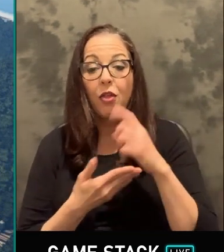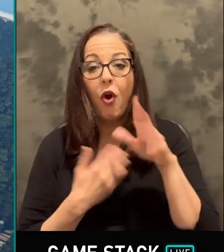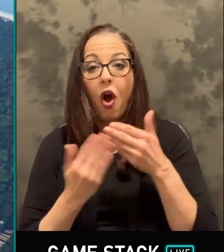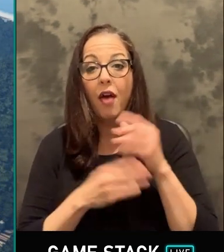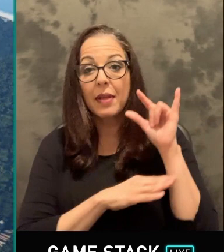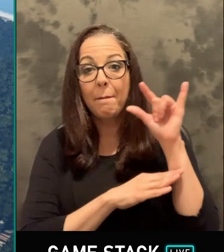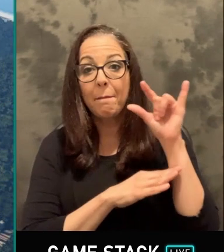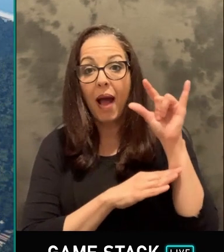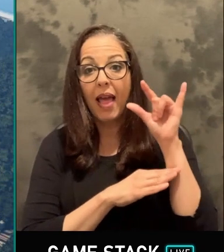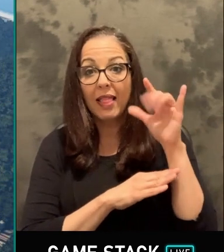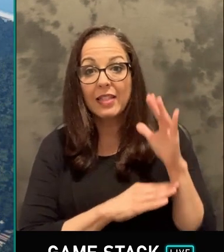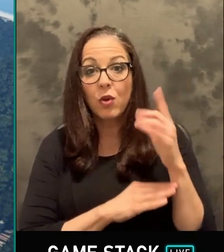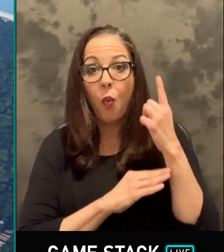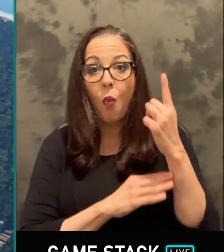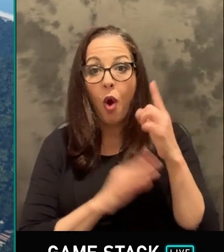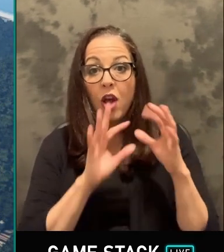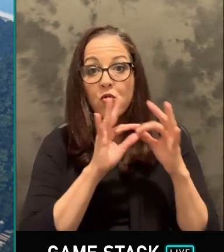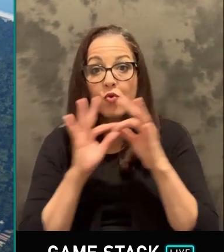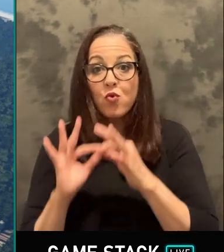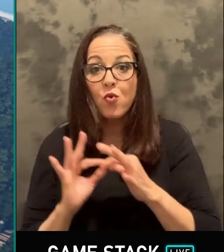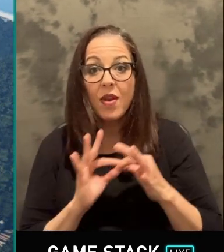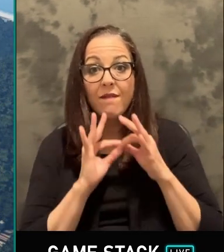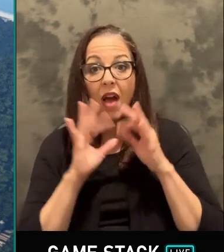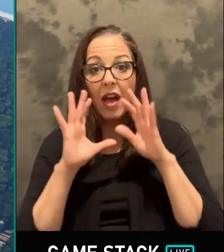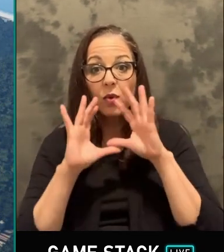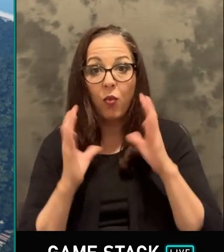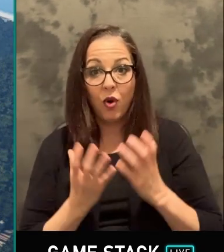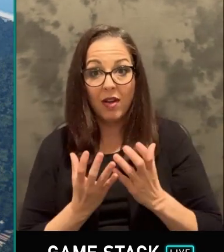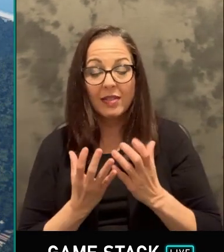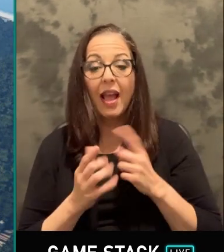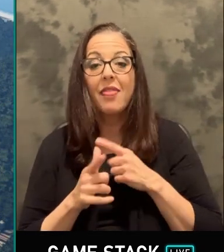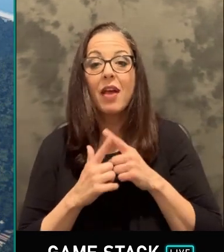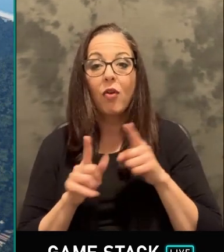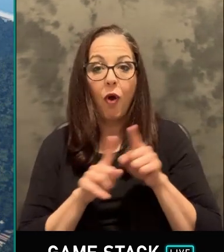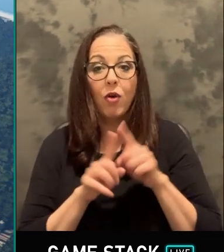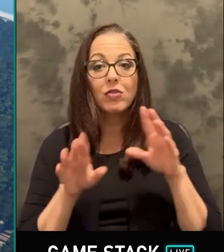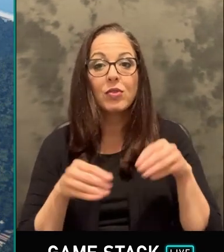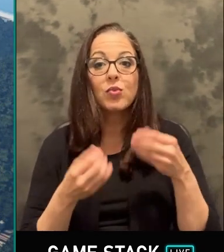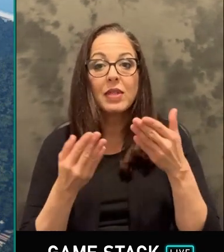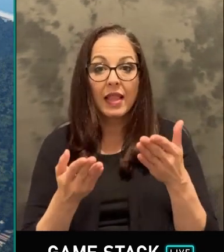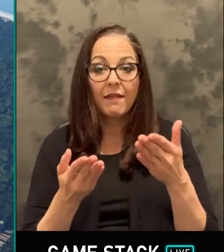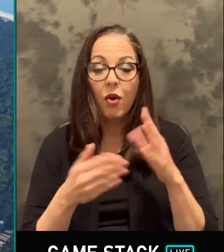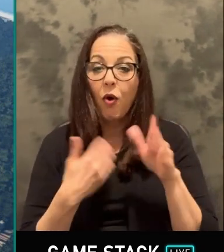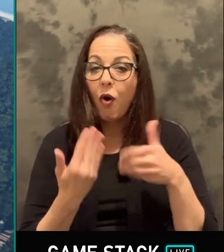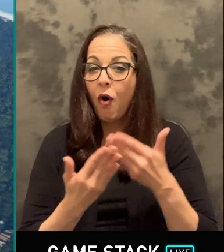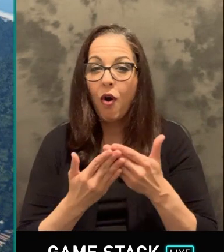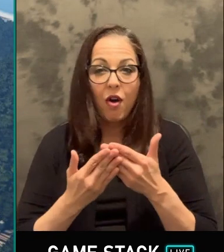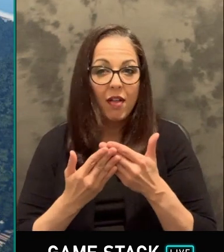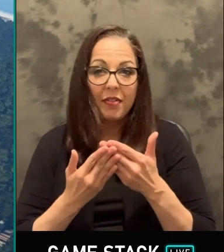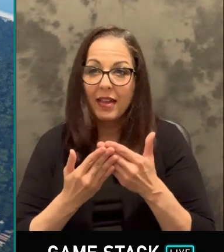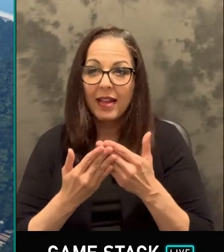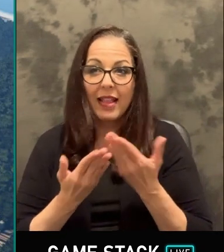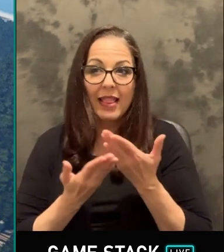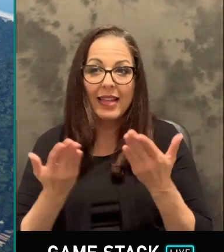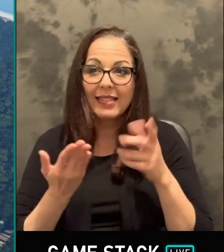also to deliver all the services they needed. So, as you can see, plenty of challenges here.